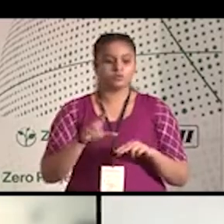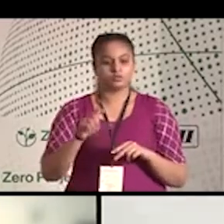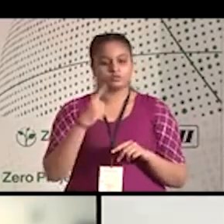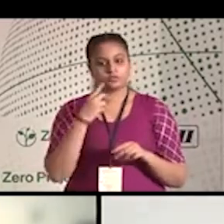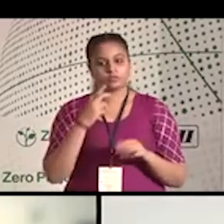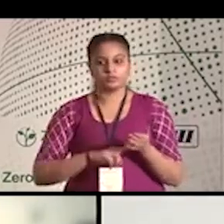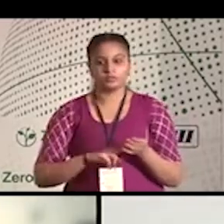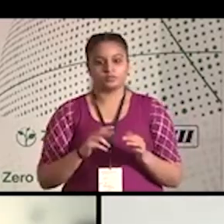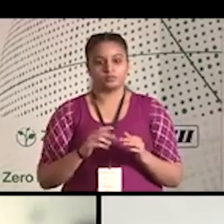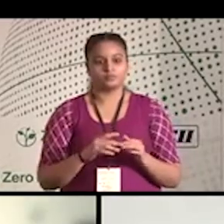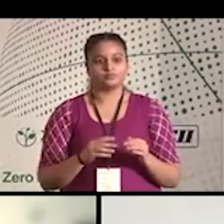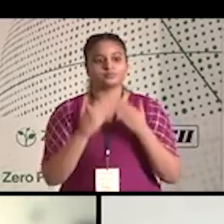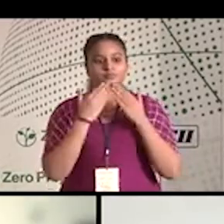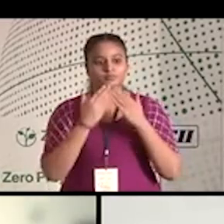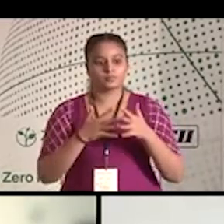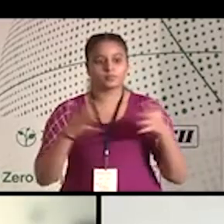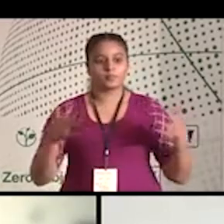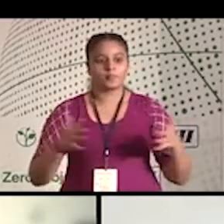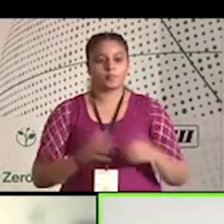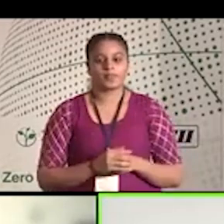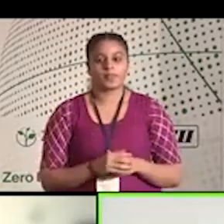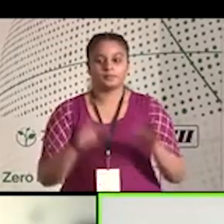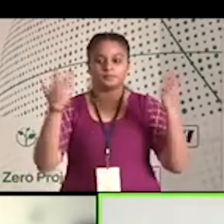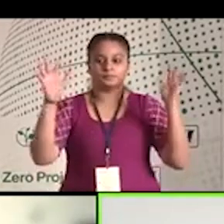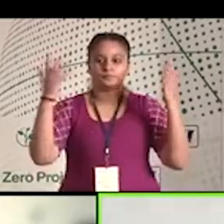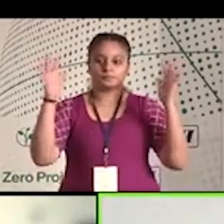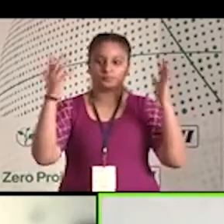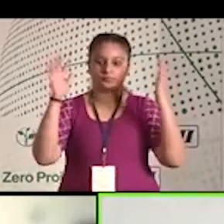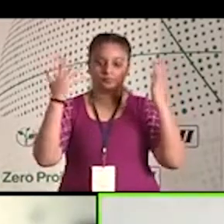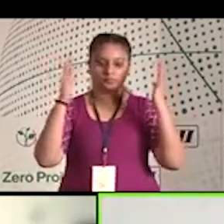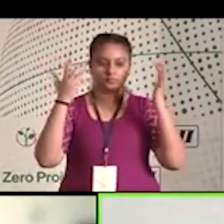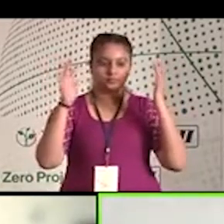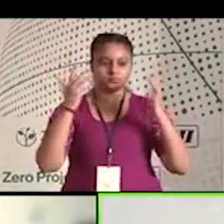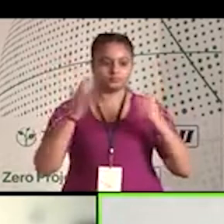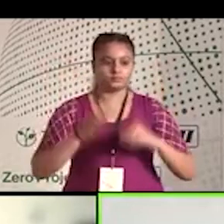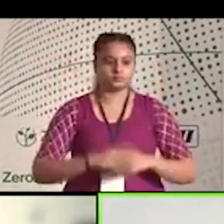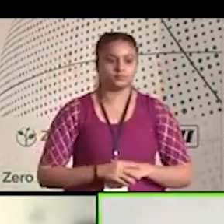Thank you very much, everybody. Thank you, everyone. Spice,